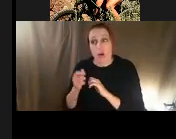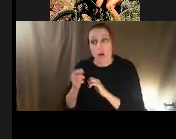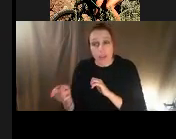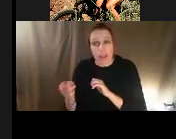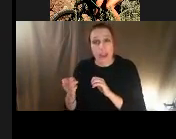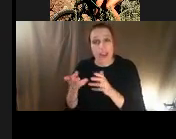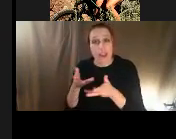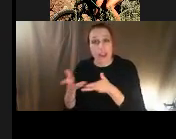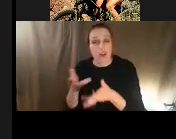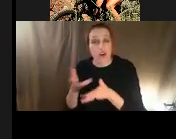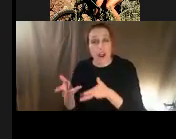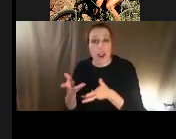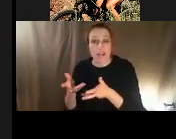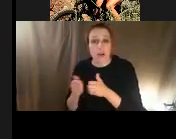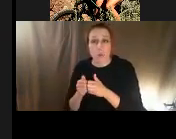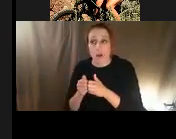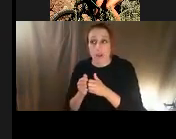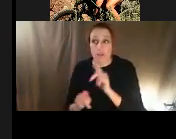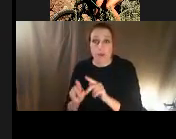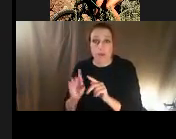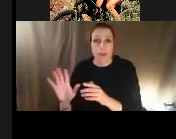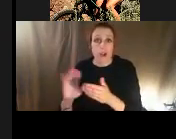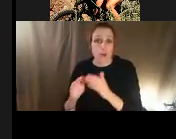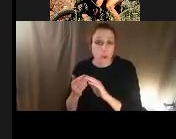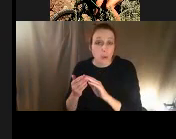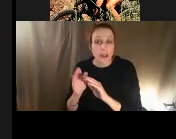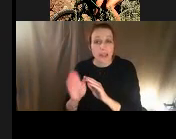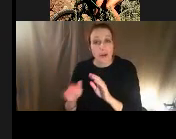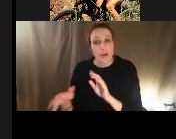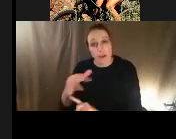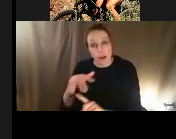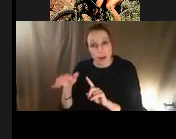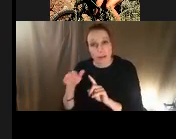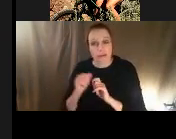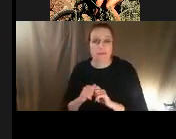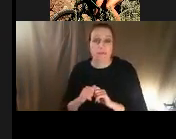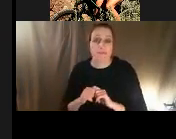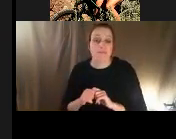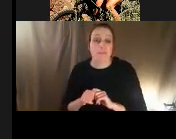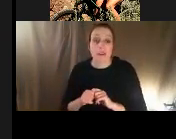their environment and communities. It does include everything that a group of people